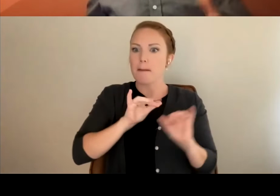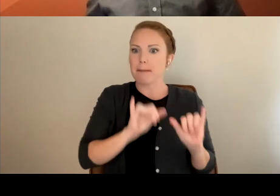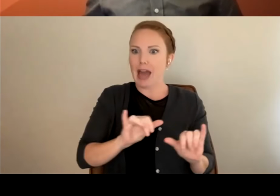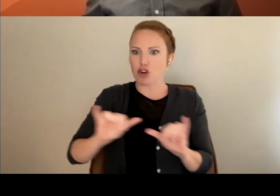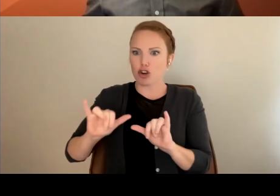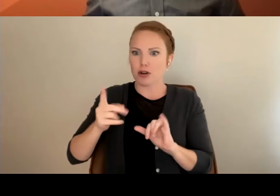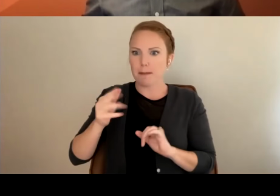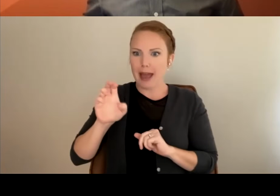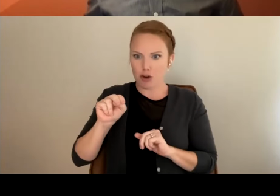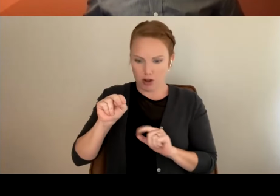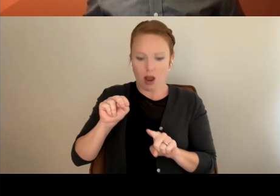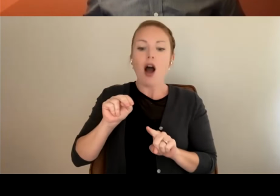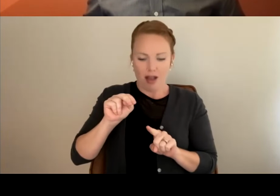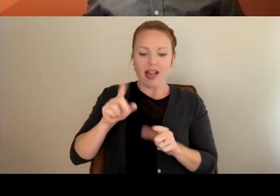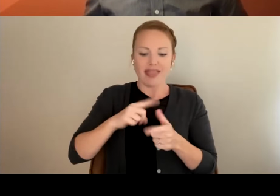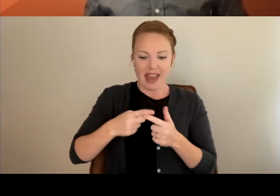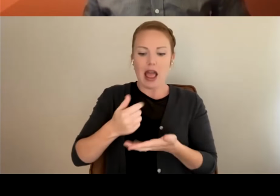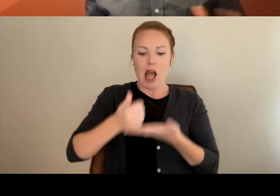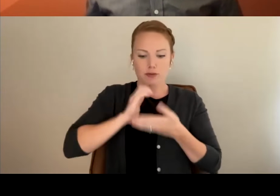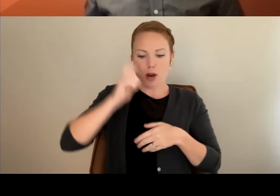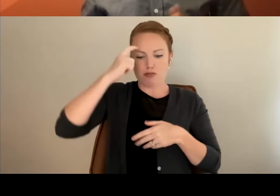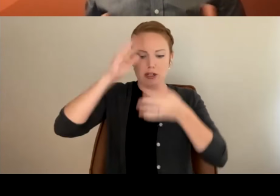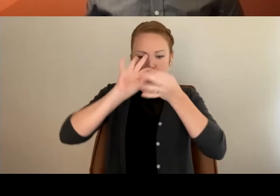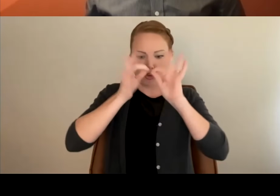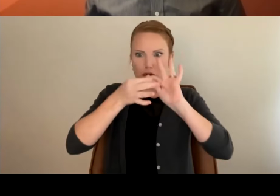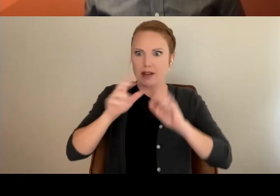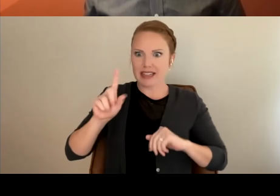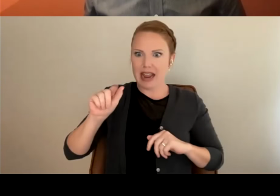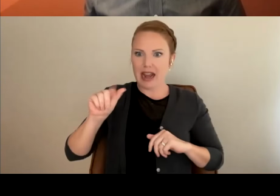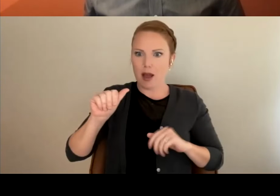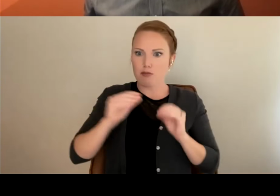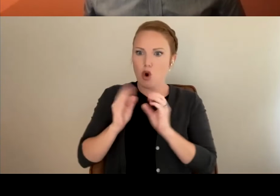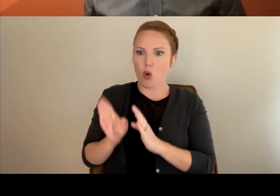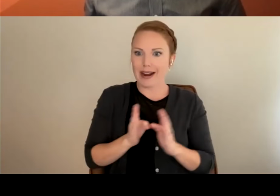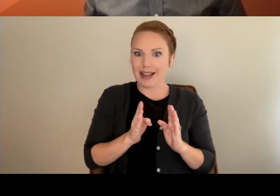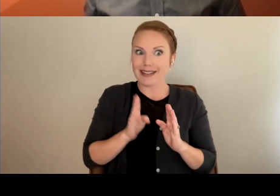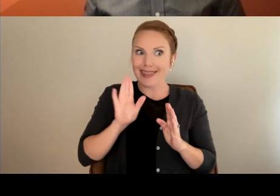we can start to interpret the data in an organized way. It's already accessibility - data visualization is.